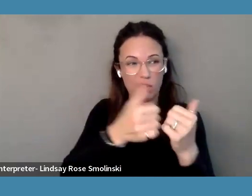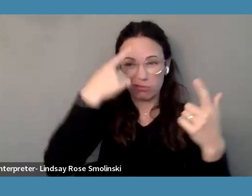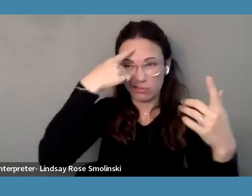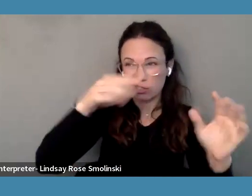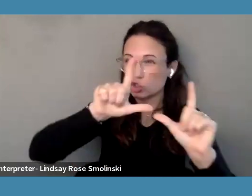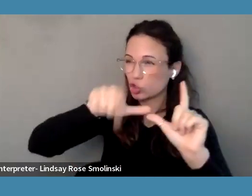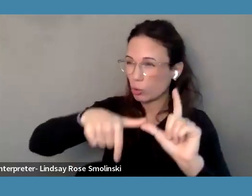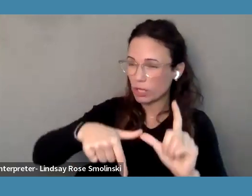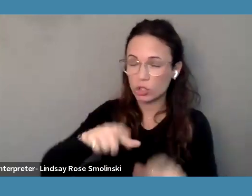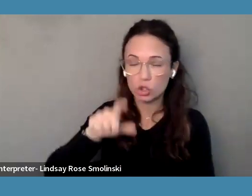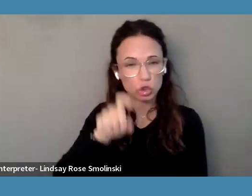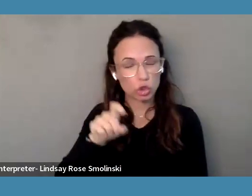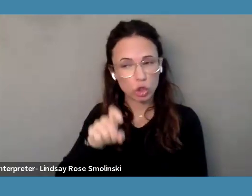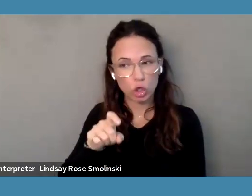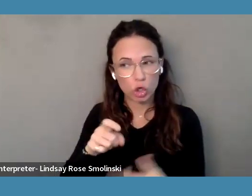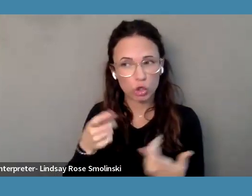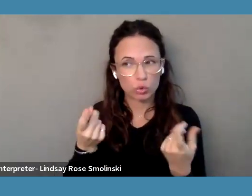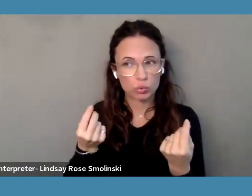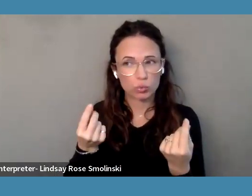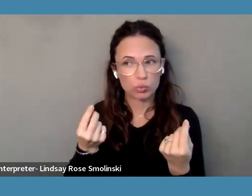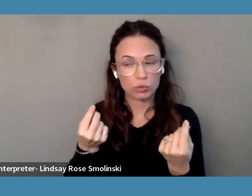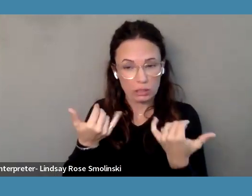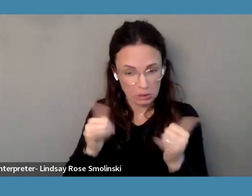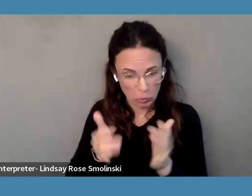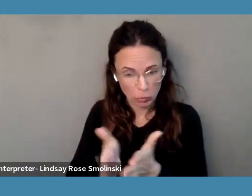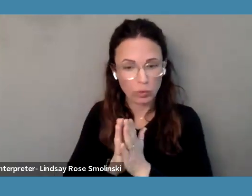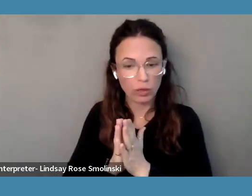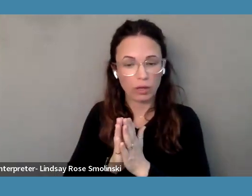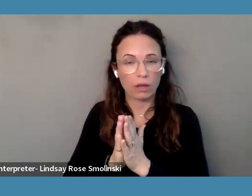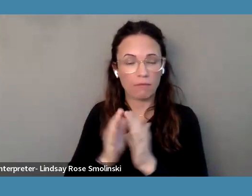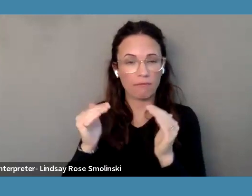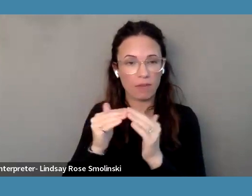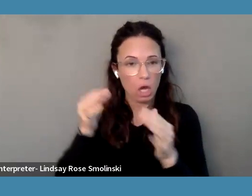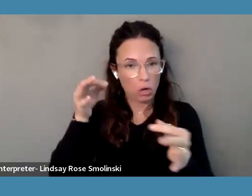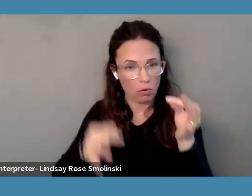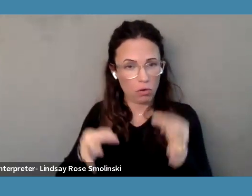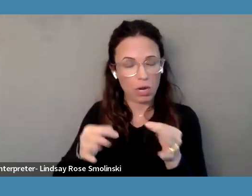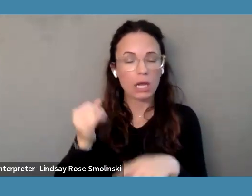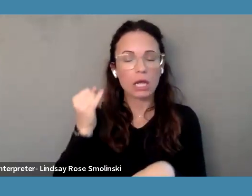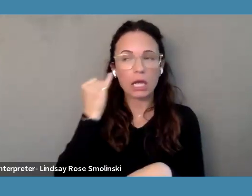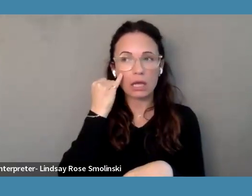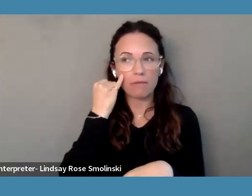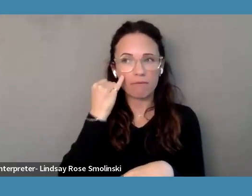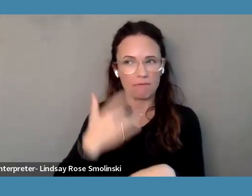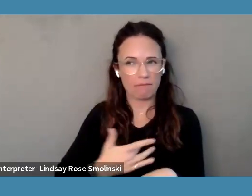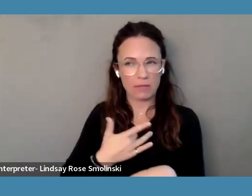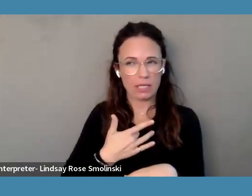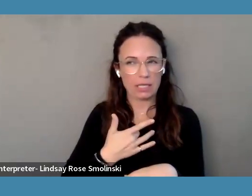Should they still request a fair hearing if I think I don't have a strong case?